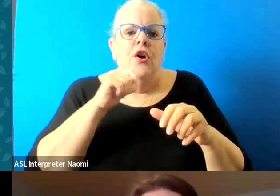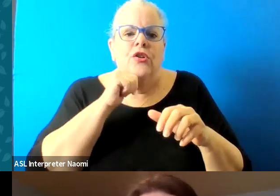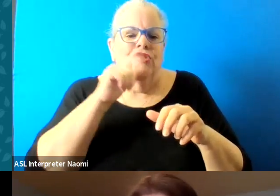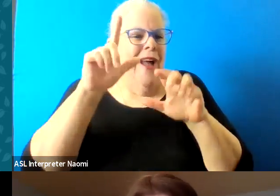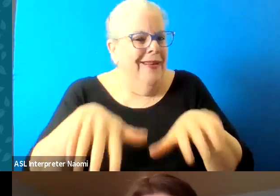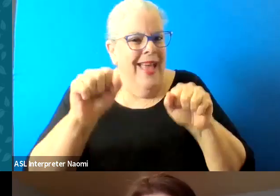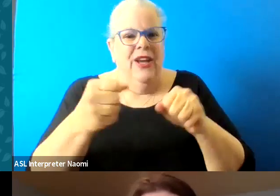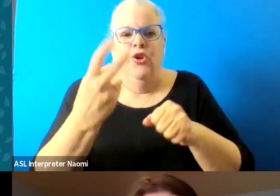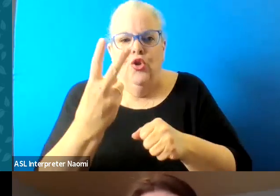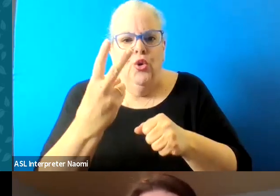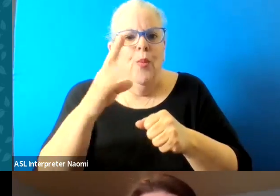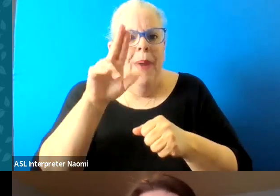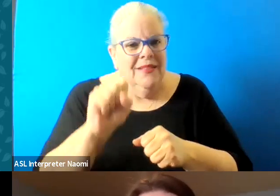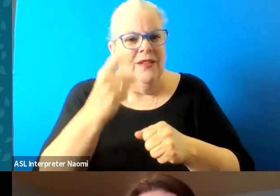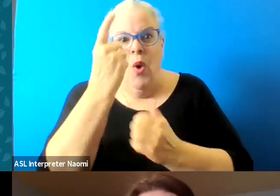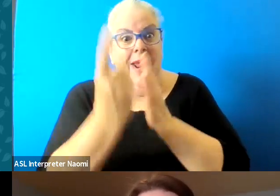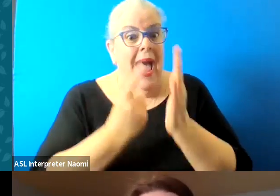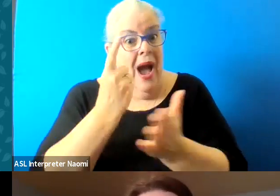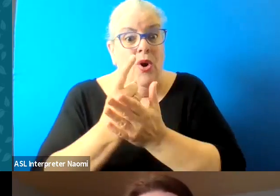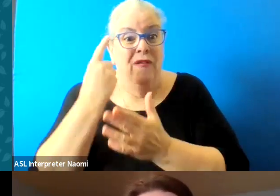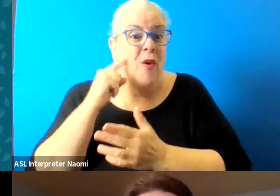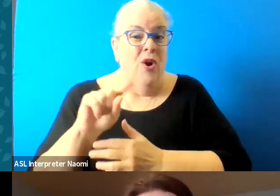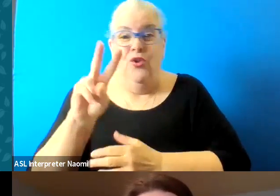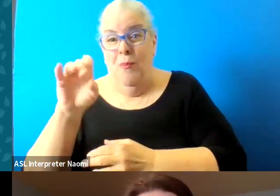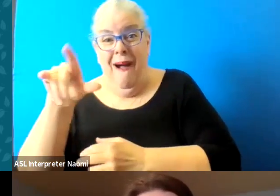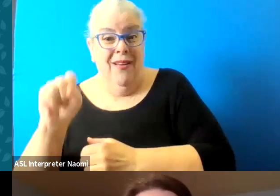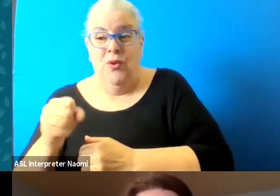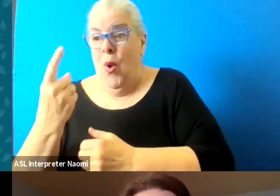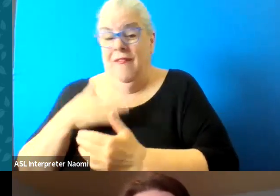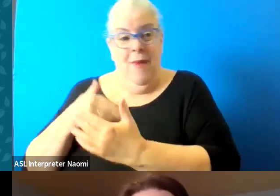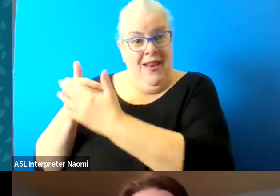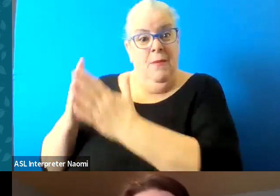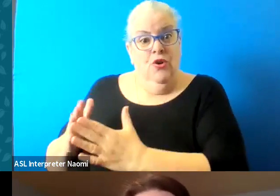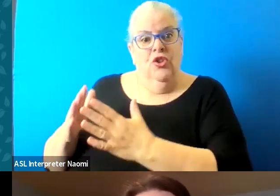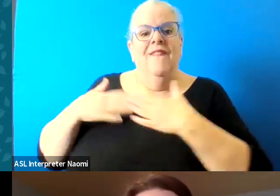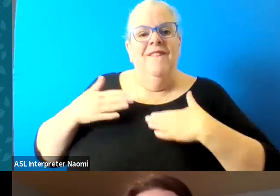to go two miles which is an experience that one of my neighbors who is, he's physically whole